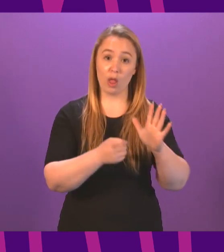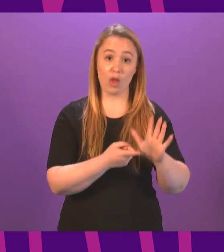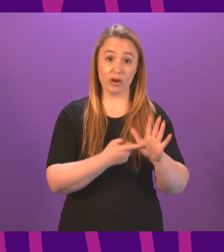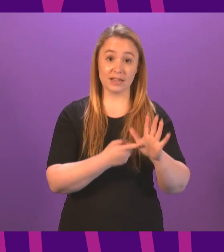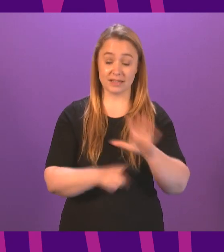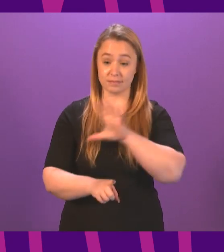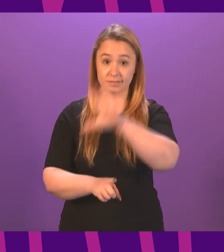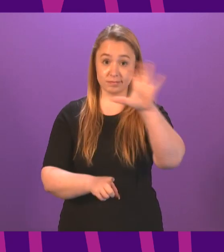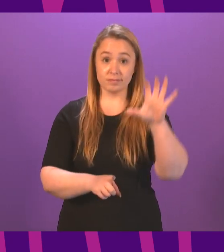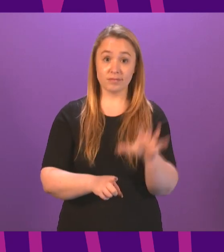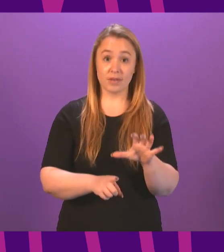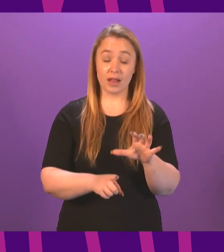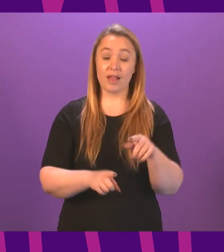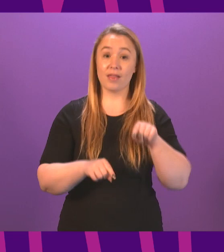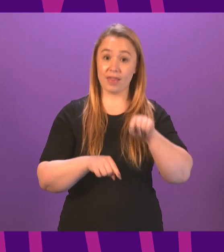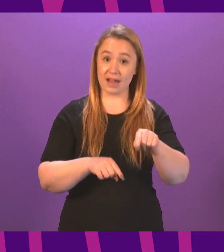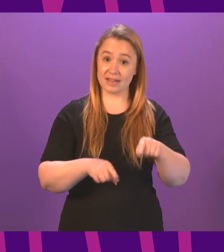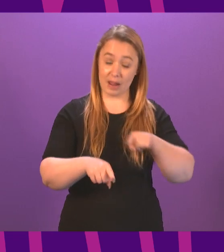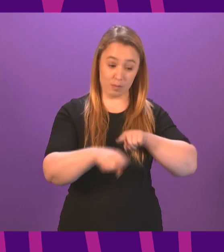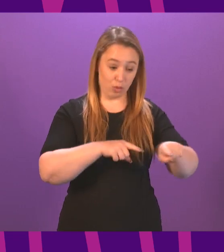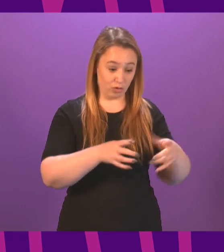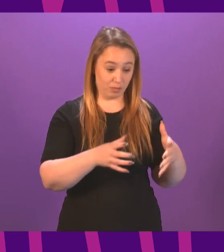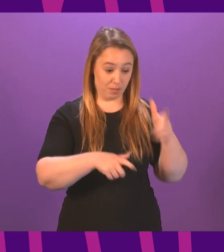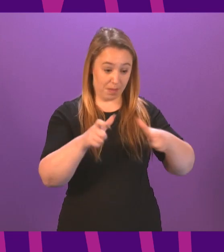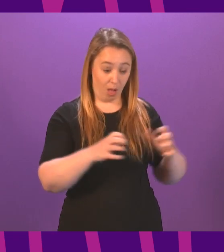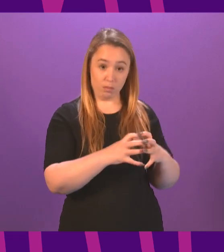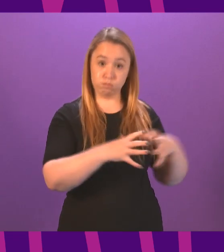of the country, are the same restrictions, by and large, as those that are in place in